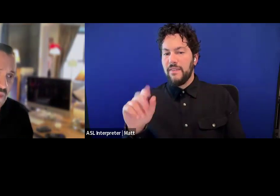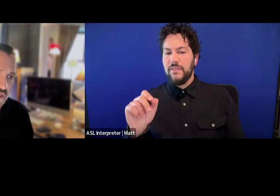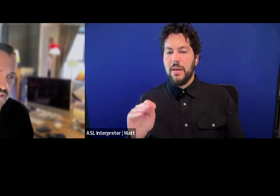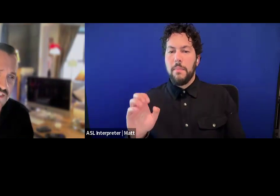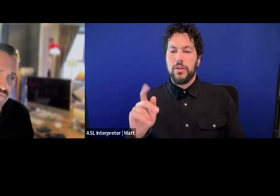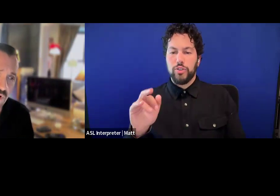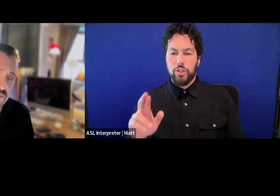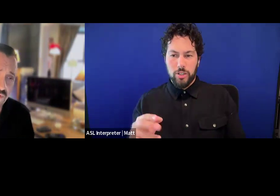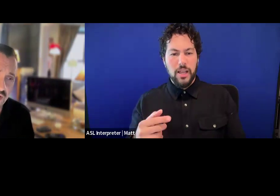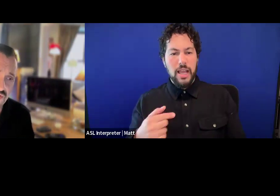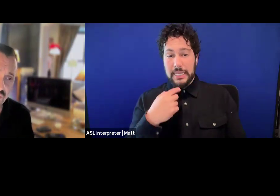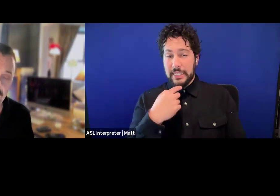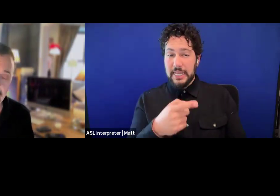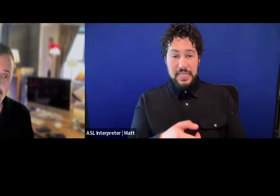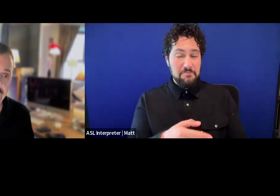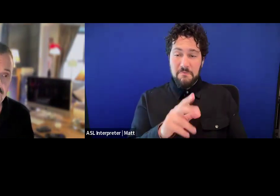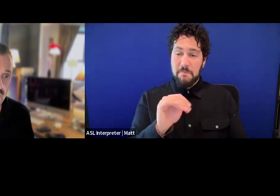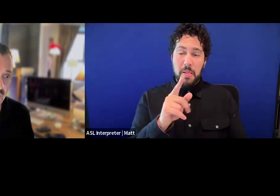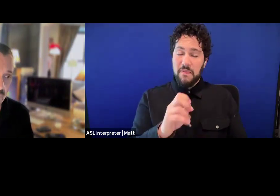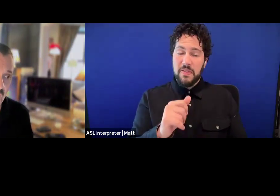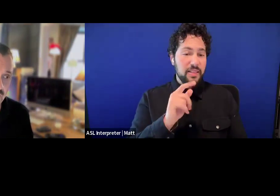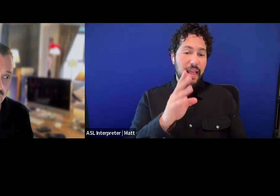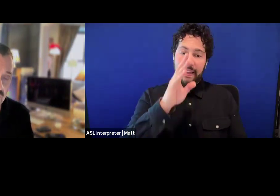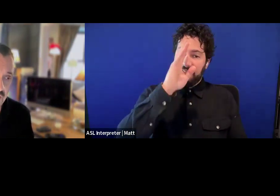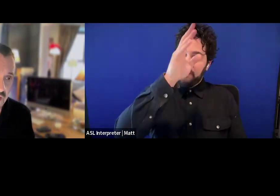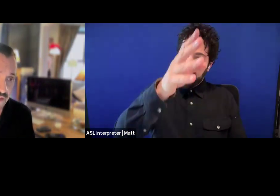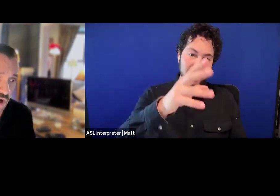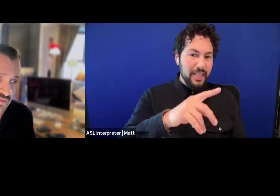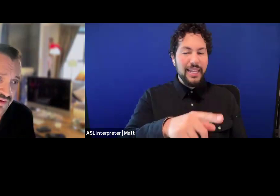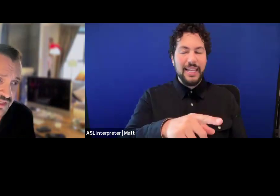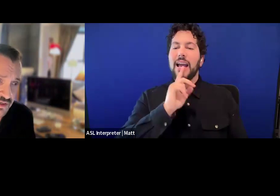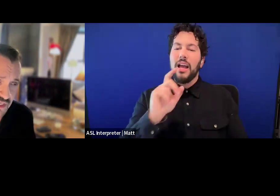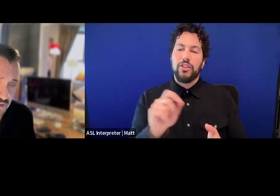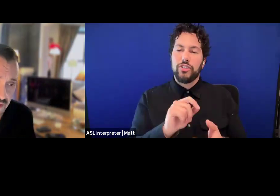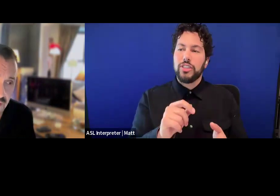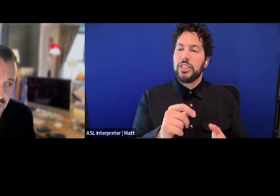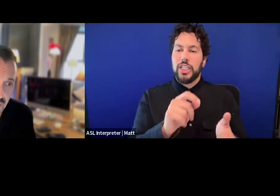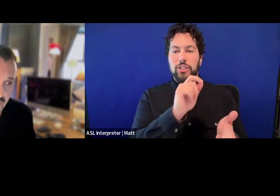He takes forms of relation that are lived, embodied, and often inarticulate,